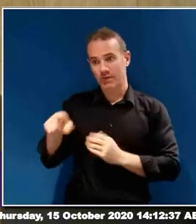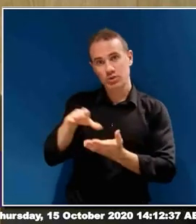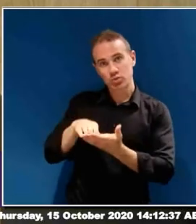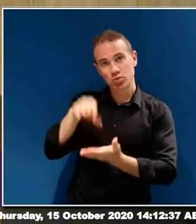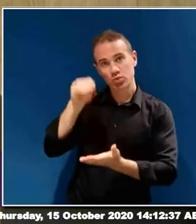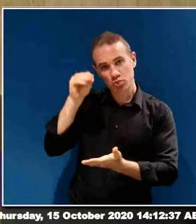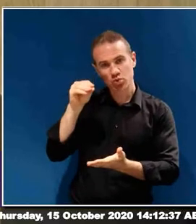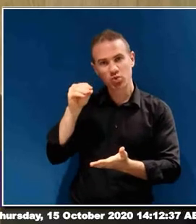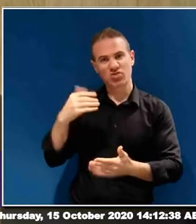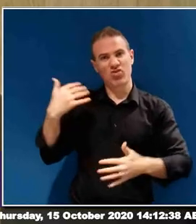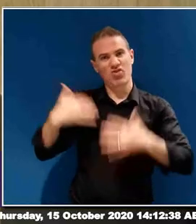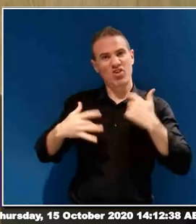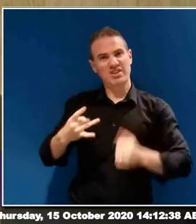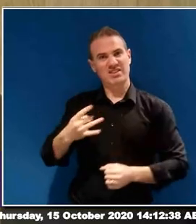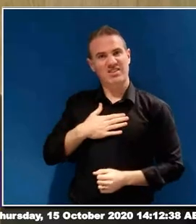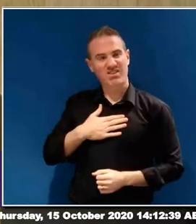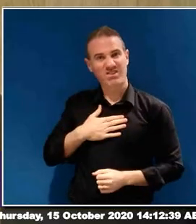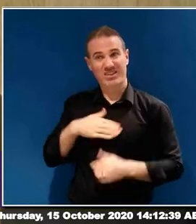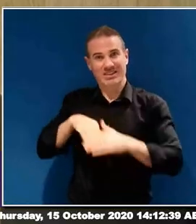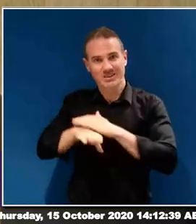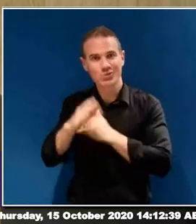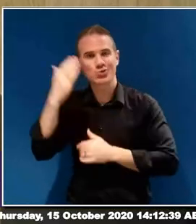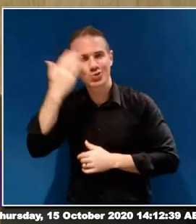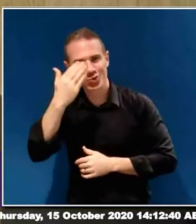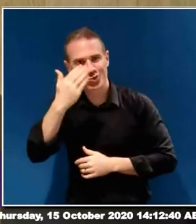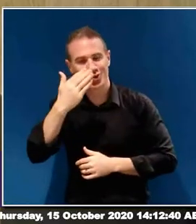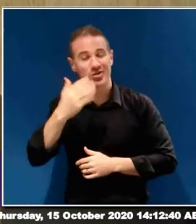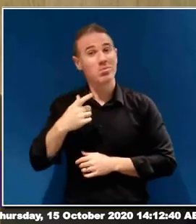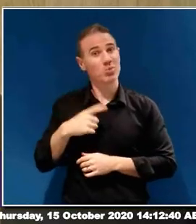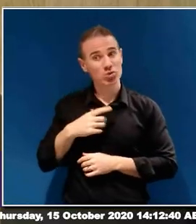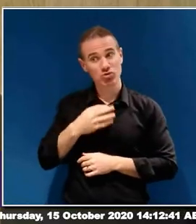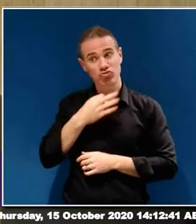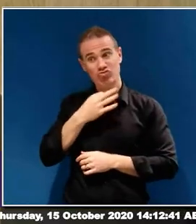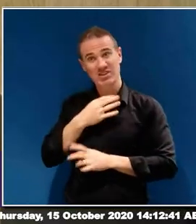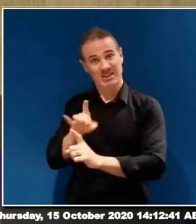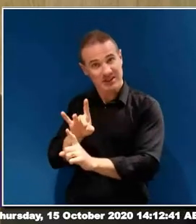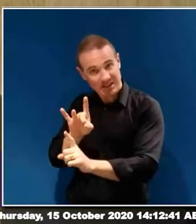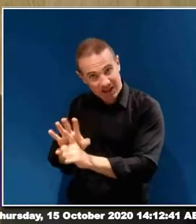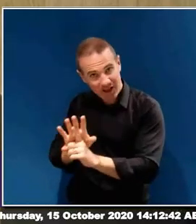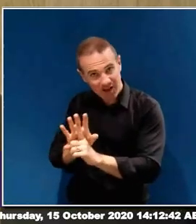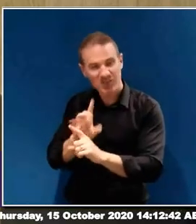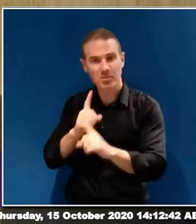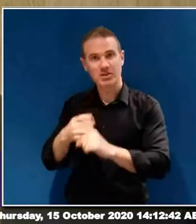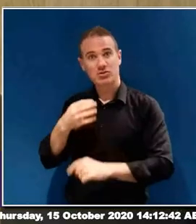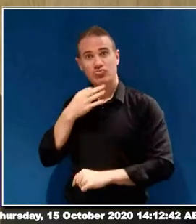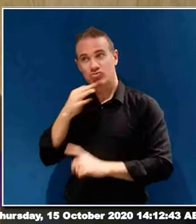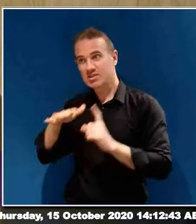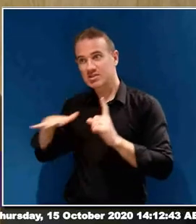and the other students, but the impact on this school of that happening. Can I hold you there for one moment.